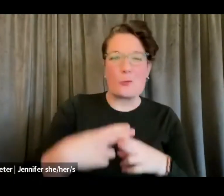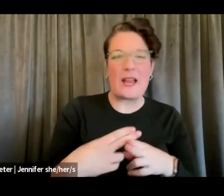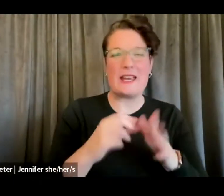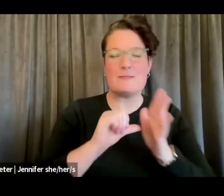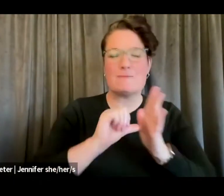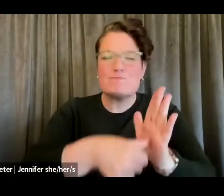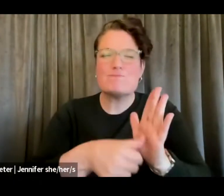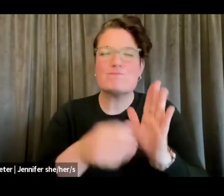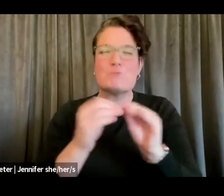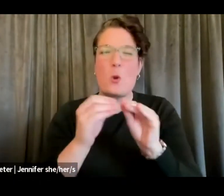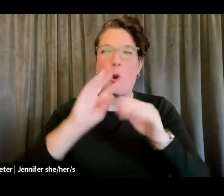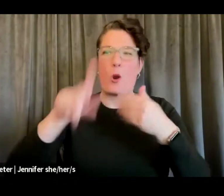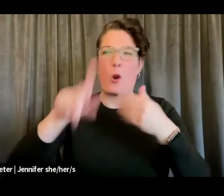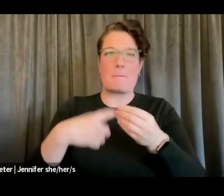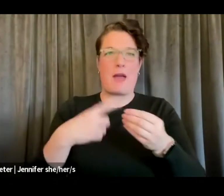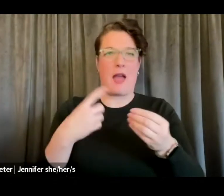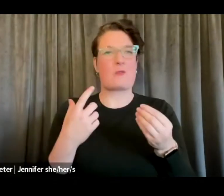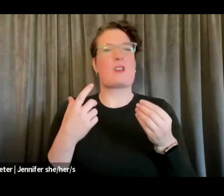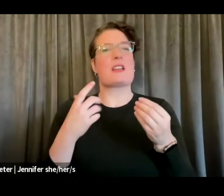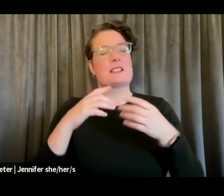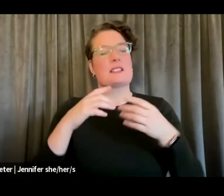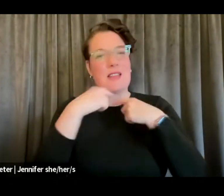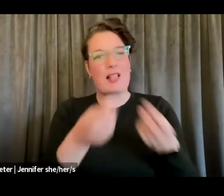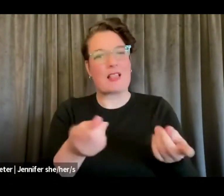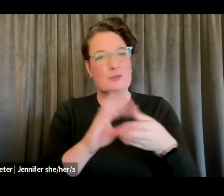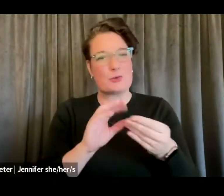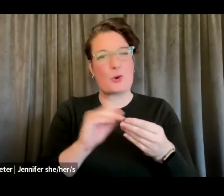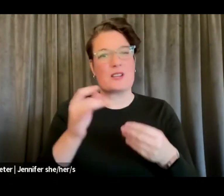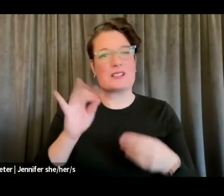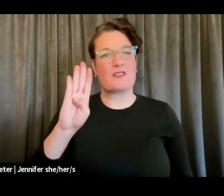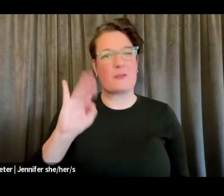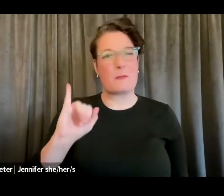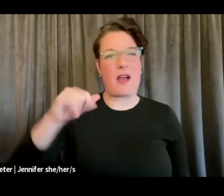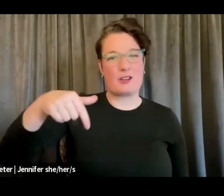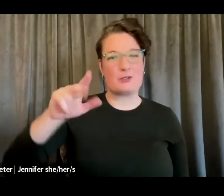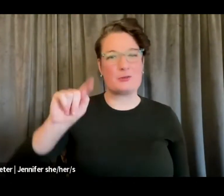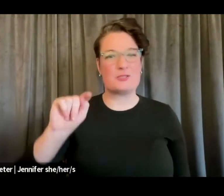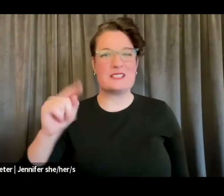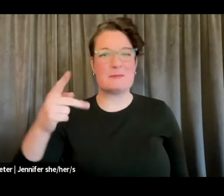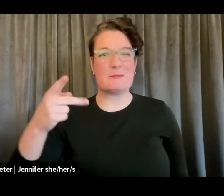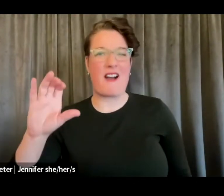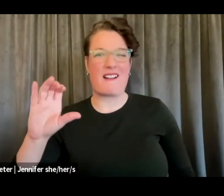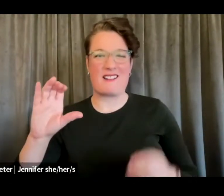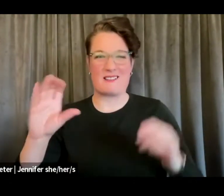the telling of BIQTPOC stories.